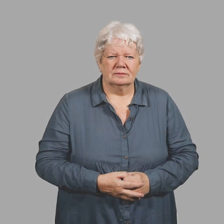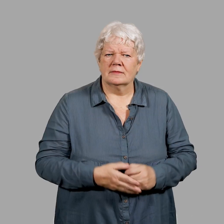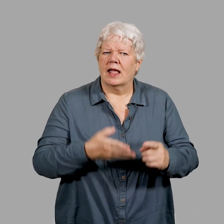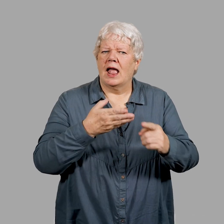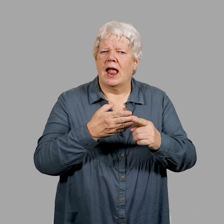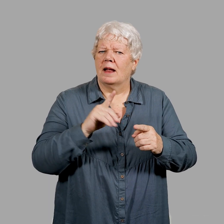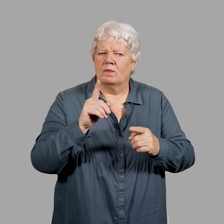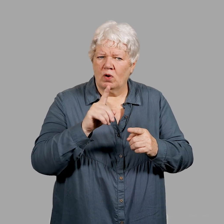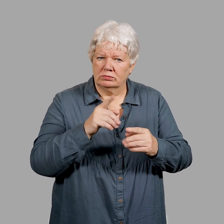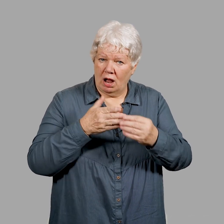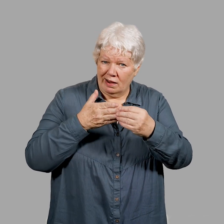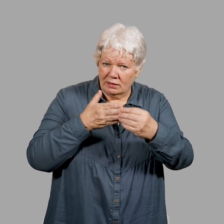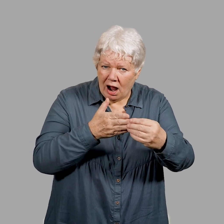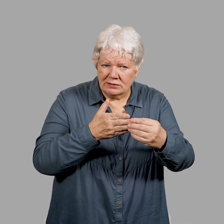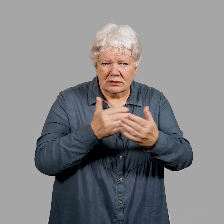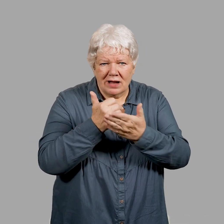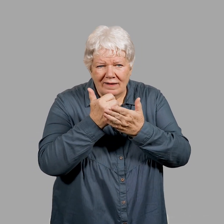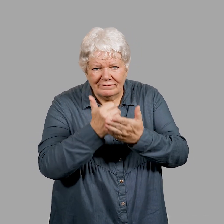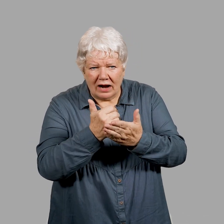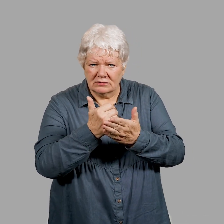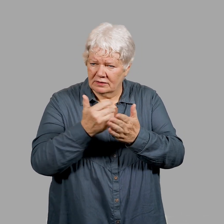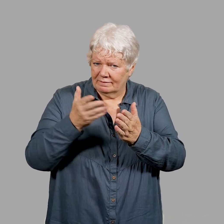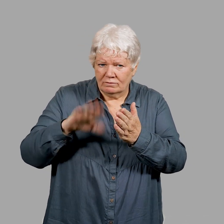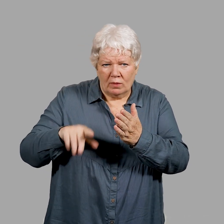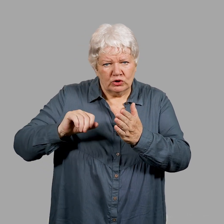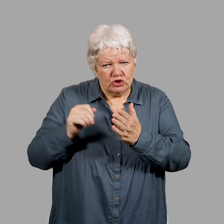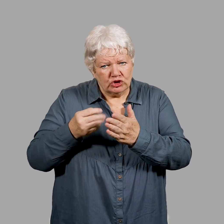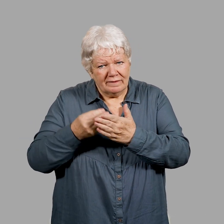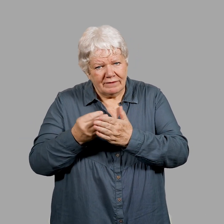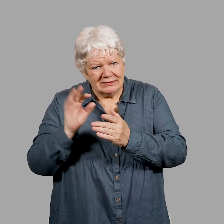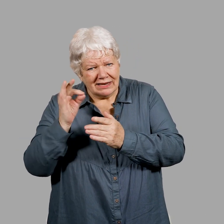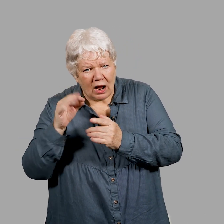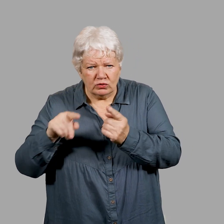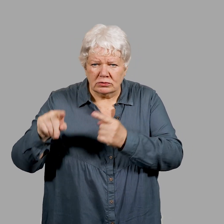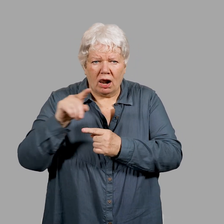Objective: Communicate guidance/advice produced by organisations such as the Scottish Funding Council